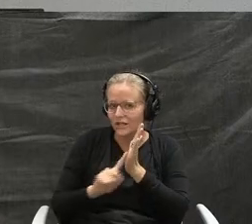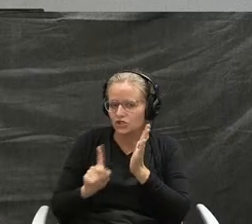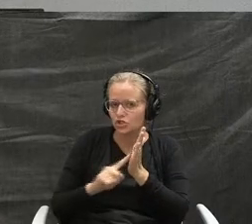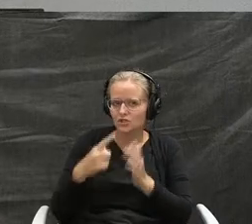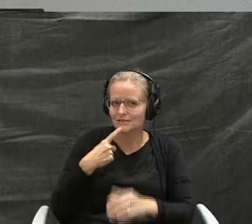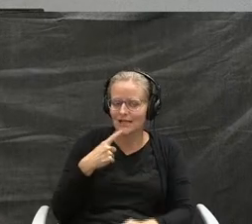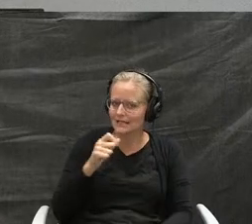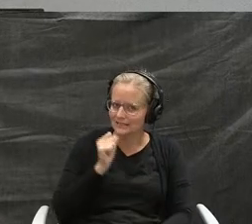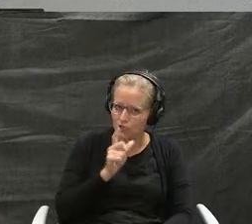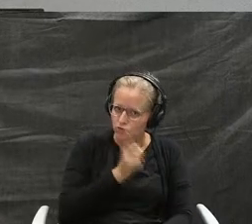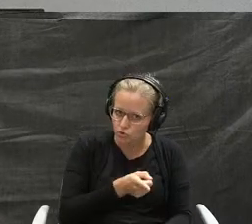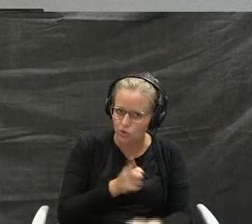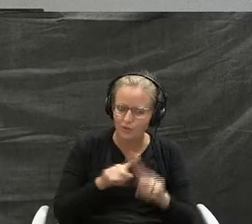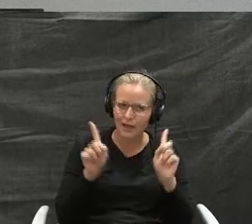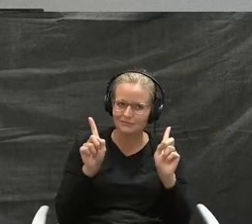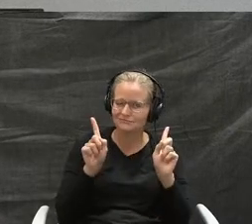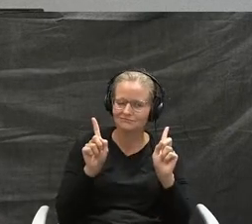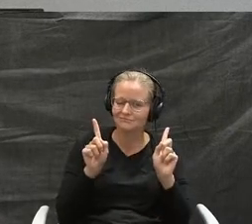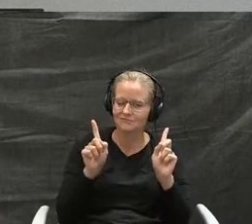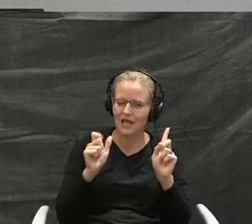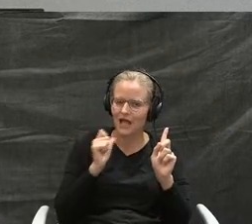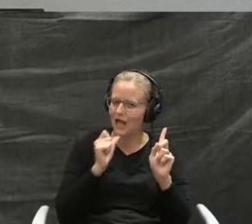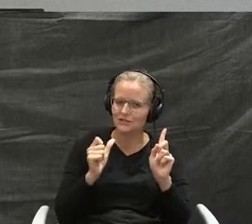unnerving. It's not validated by Oficiales.